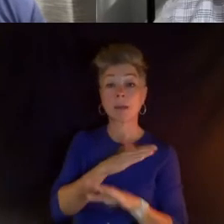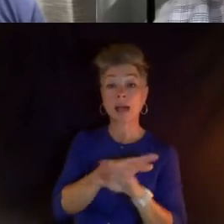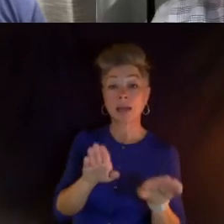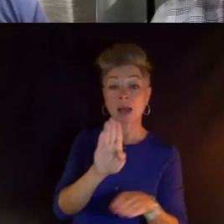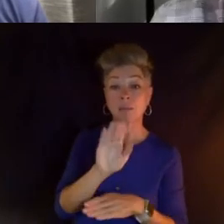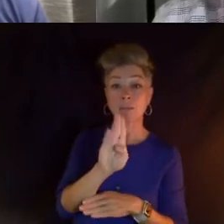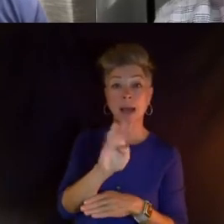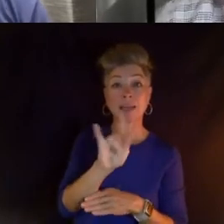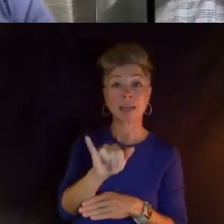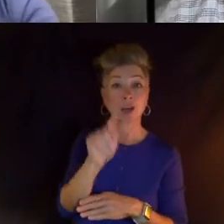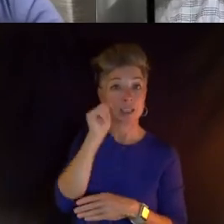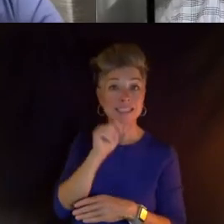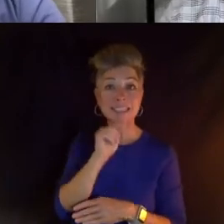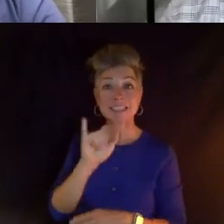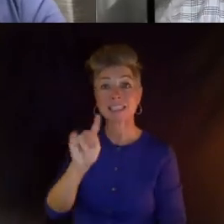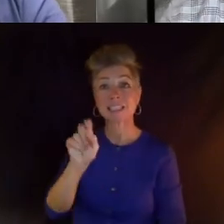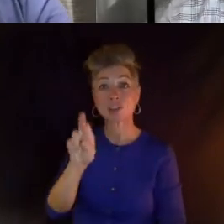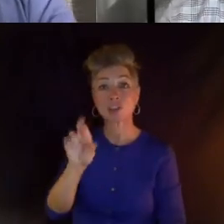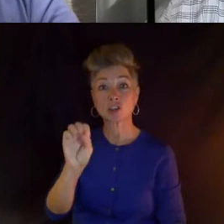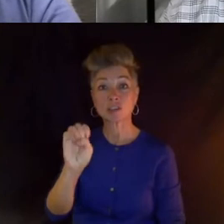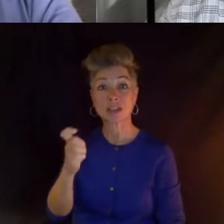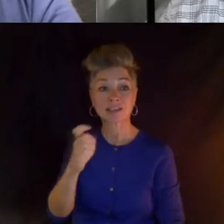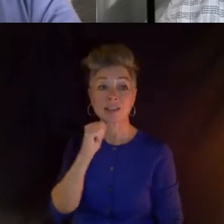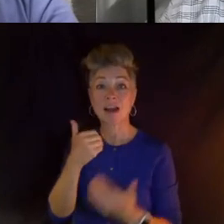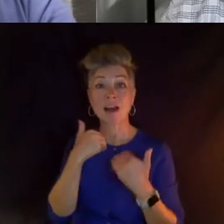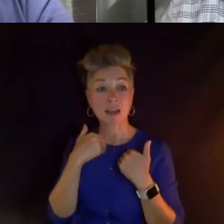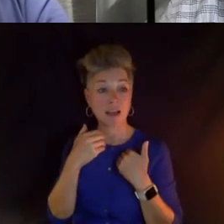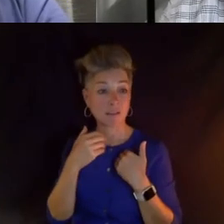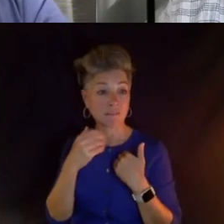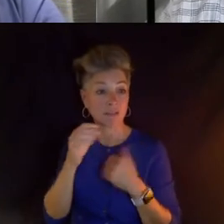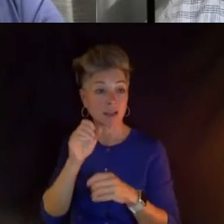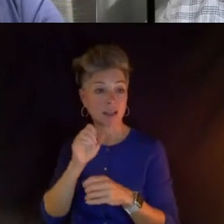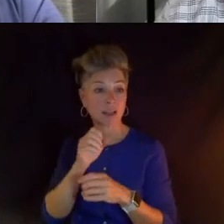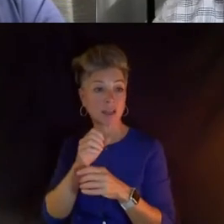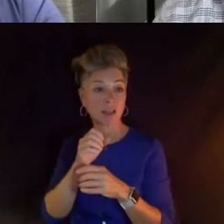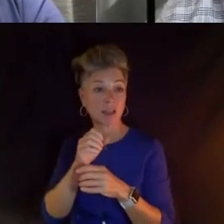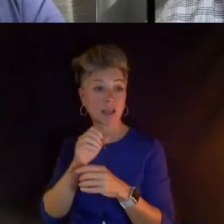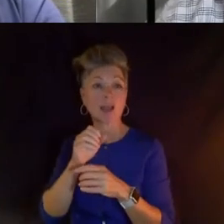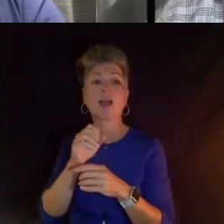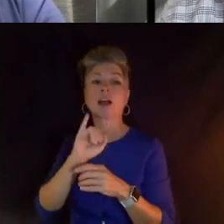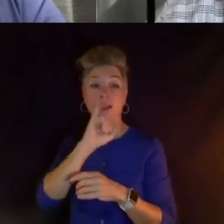and does not have sufficient hormone production for bone growth or bone strength and so on. My child needs hormones to grow